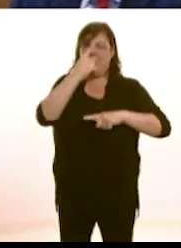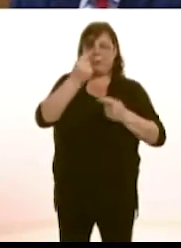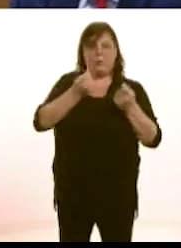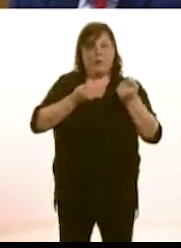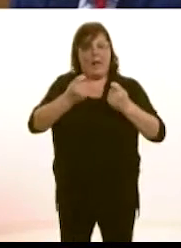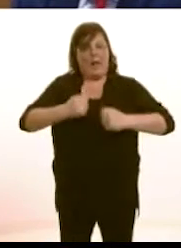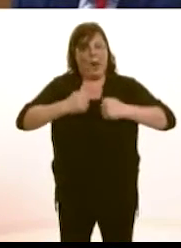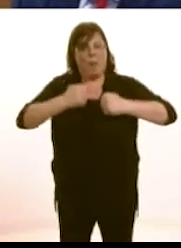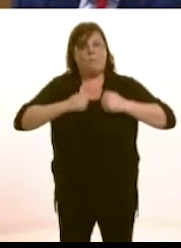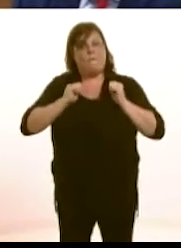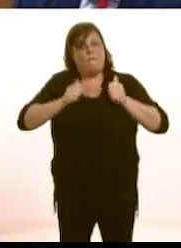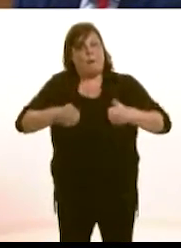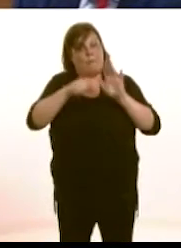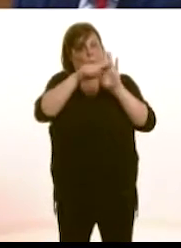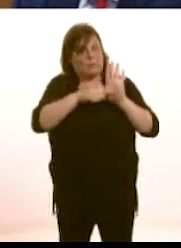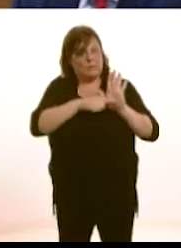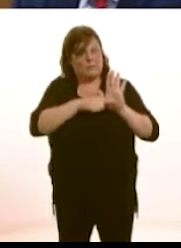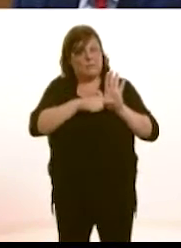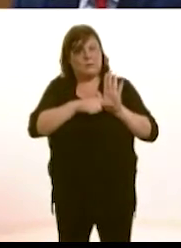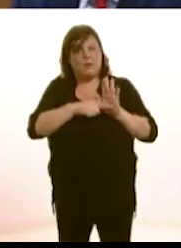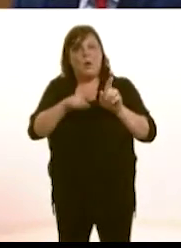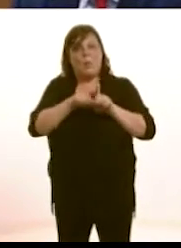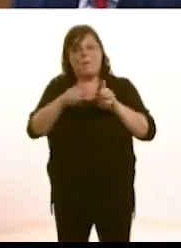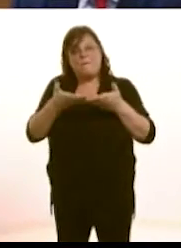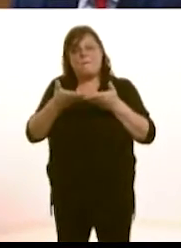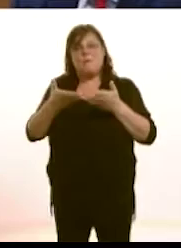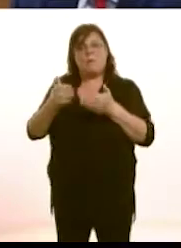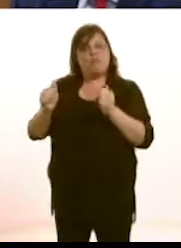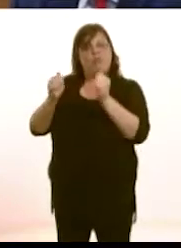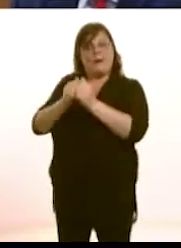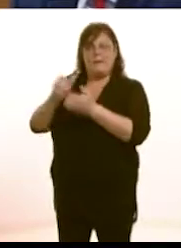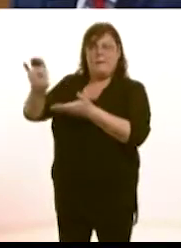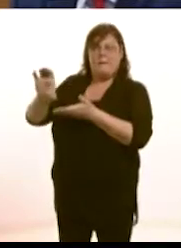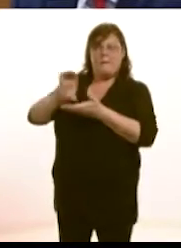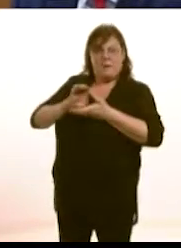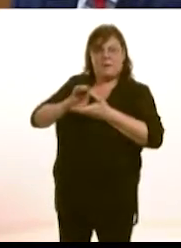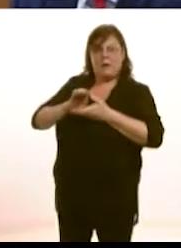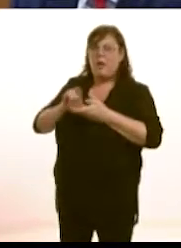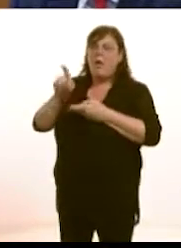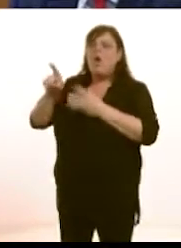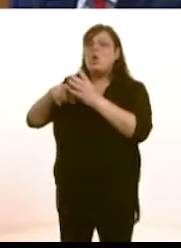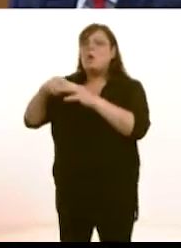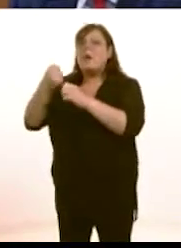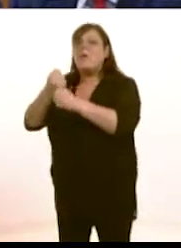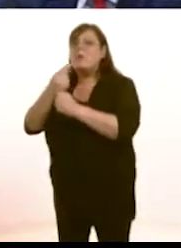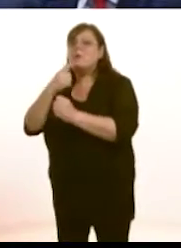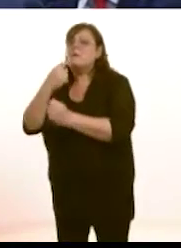policy, amongst others, together, of course, with a fair share of the money that we are told will be made available as a result of Brexit. Jayne Bryant: 5.